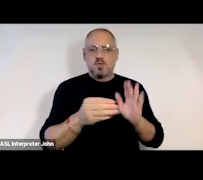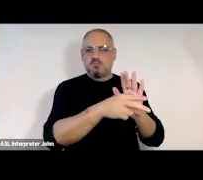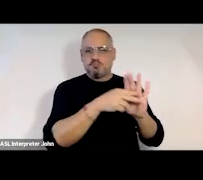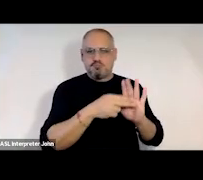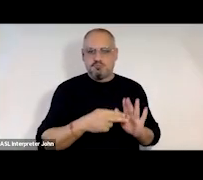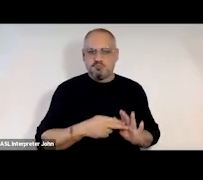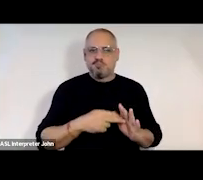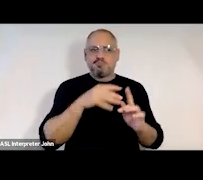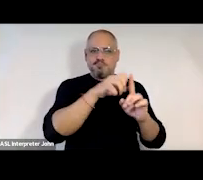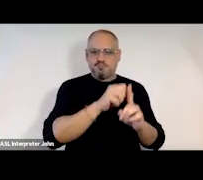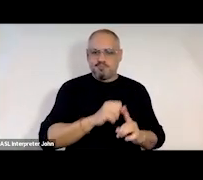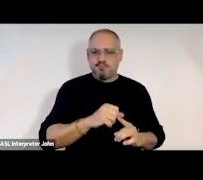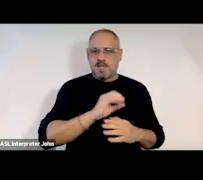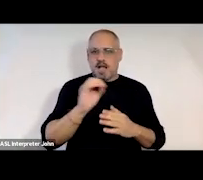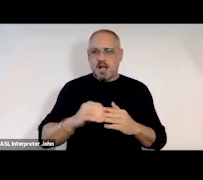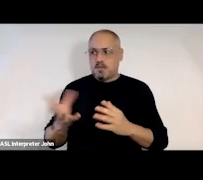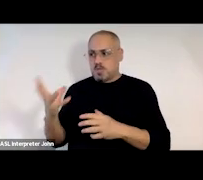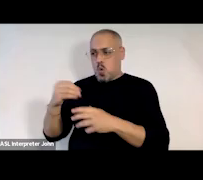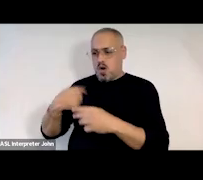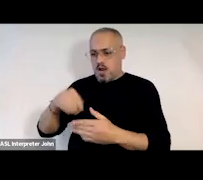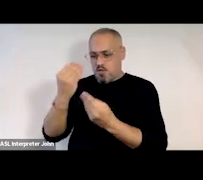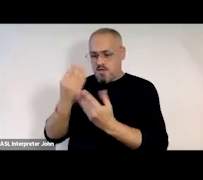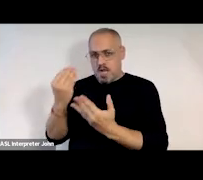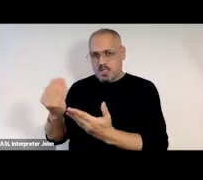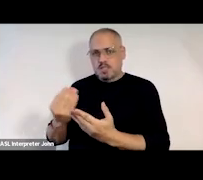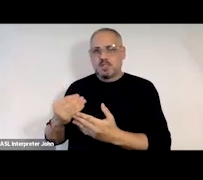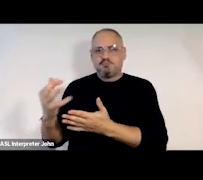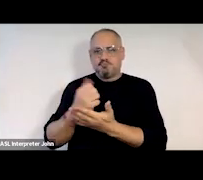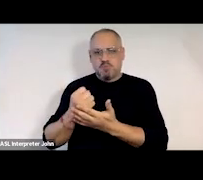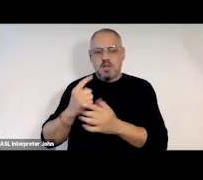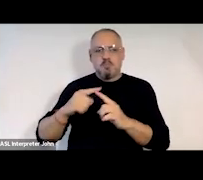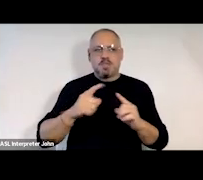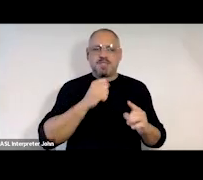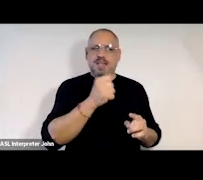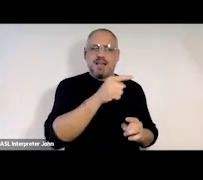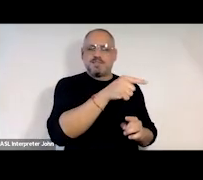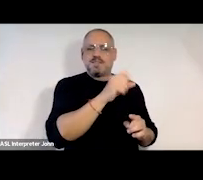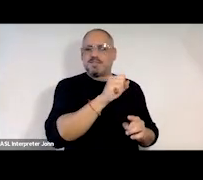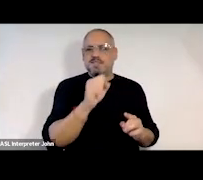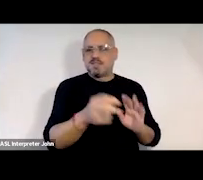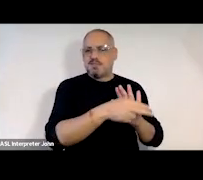and we'll include it in our data, but it's not necessarily something that Social Security will flag as homeless